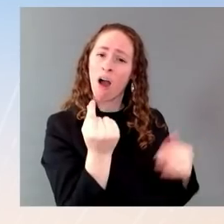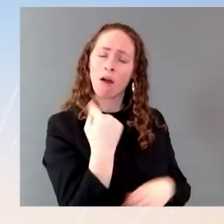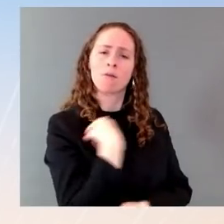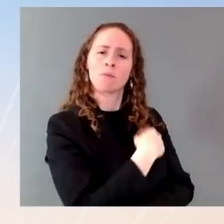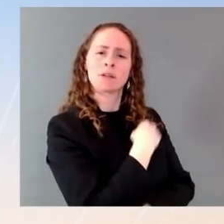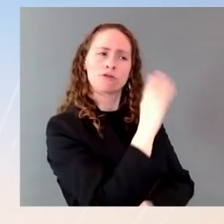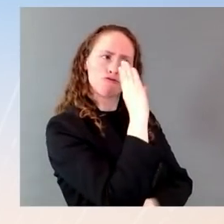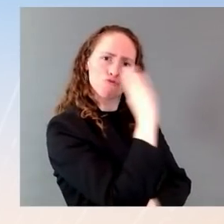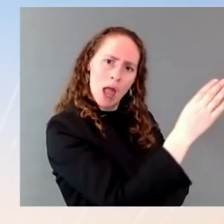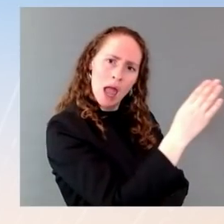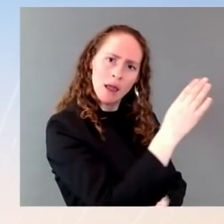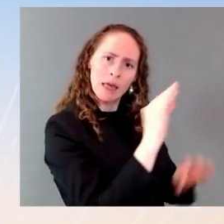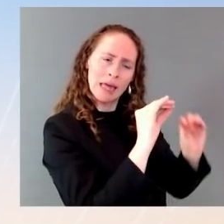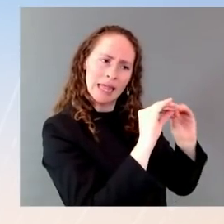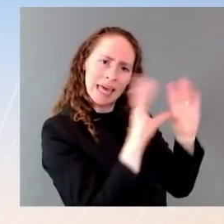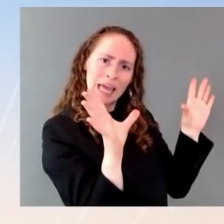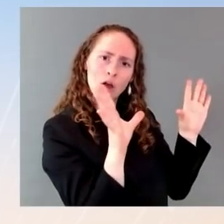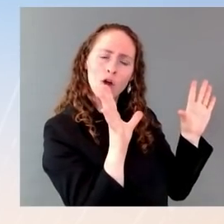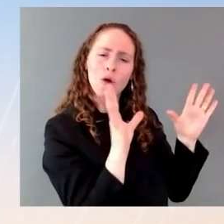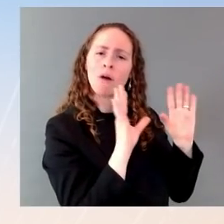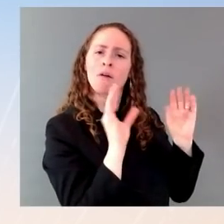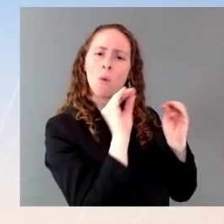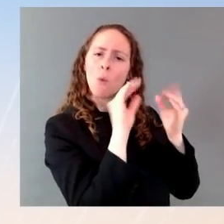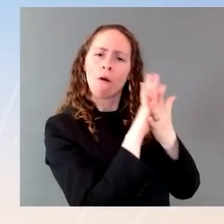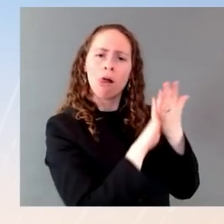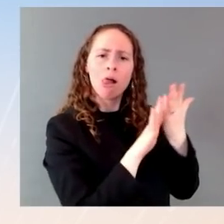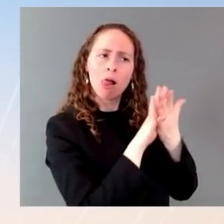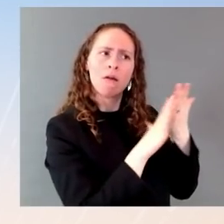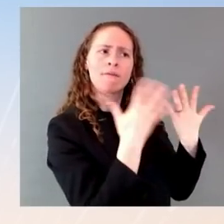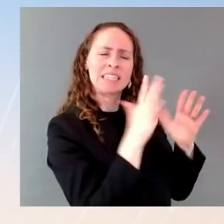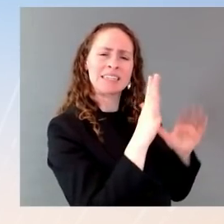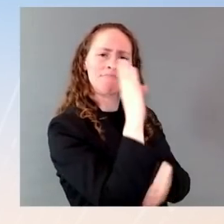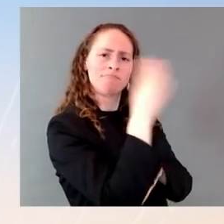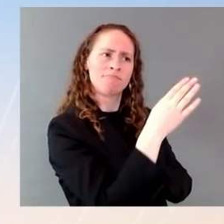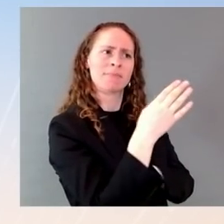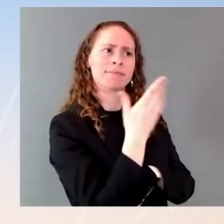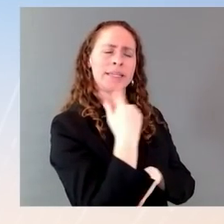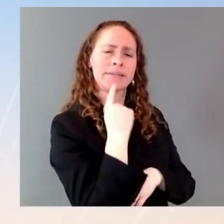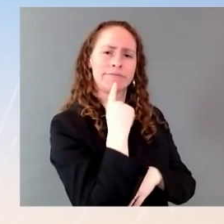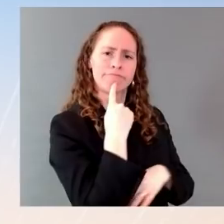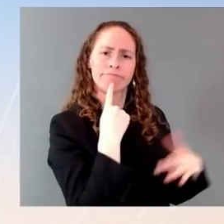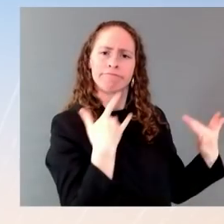we are going to discuss how we can work together. Our objective, a large portion of this call,